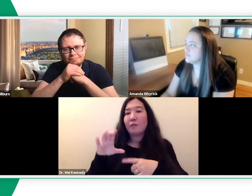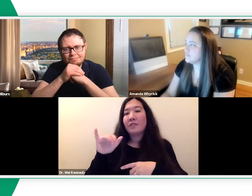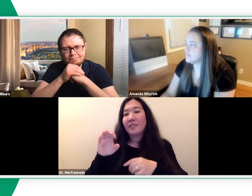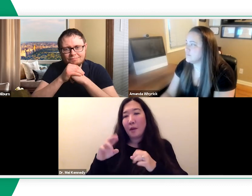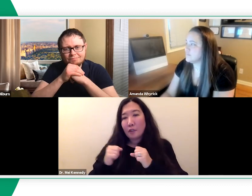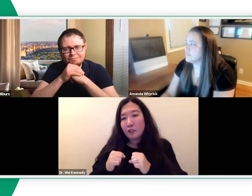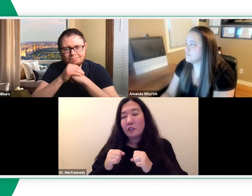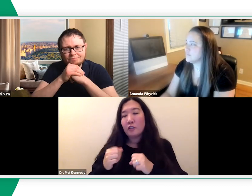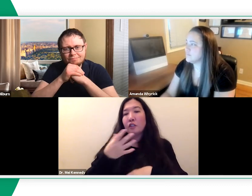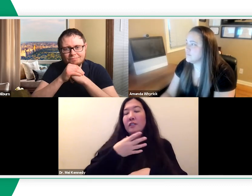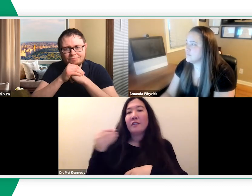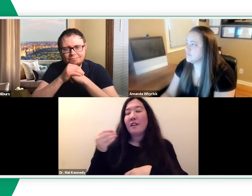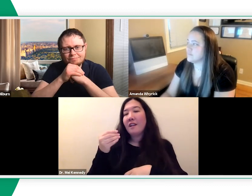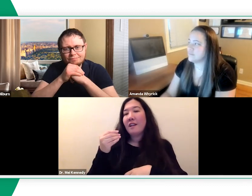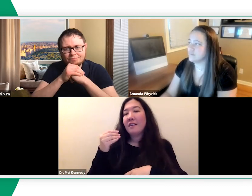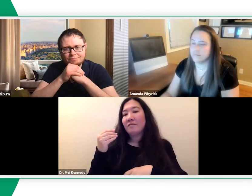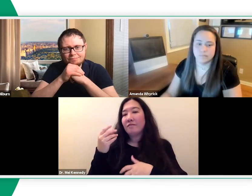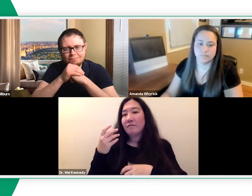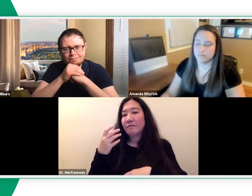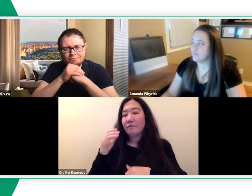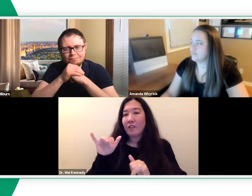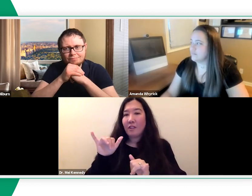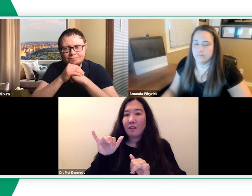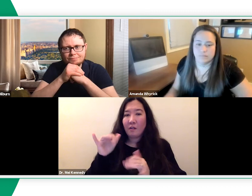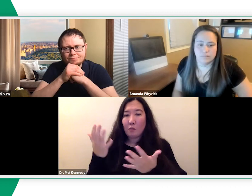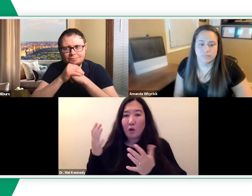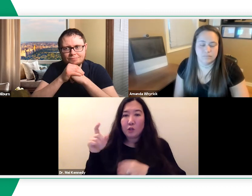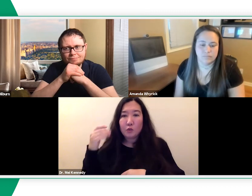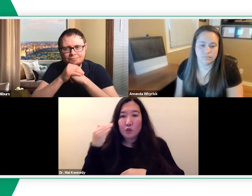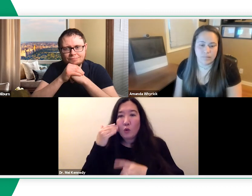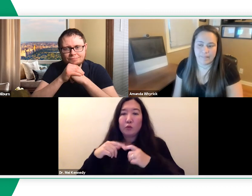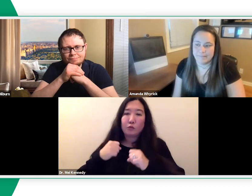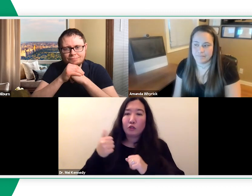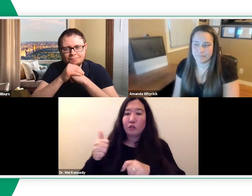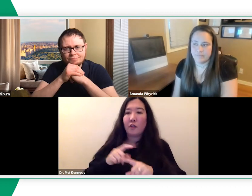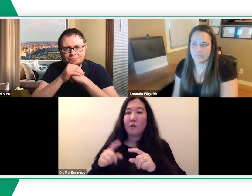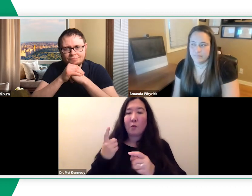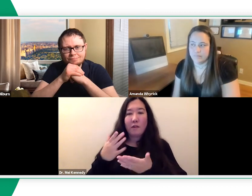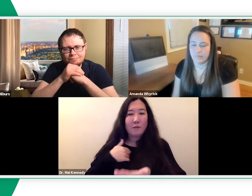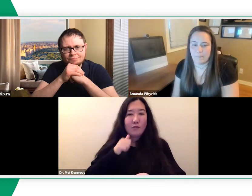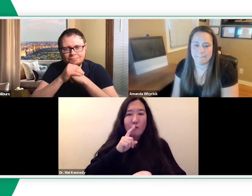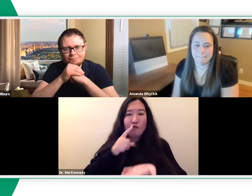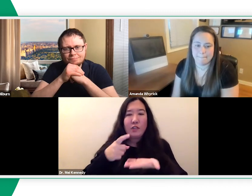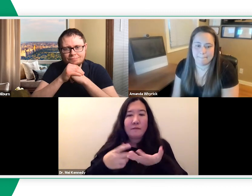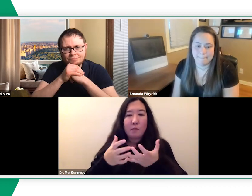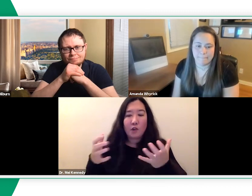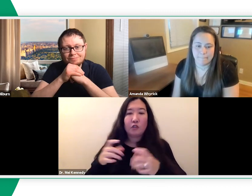So while we've been talking about cybersecurity and what you should know to protect yourself,